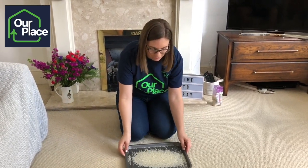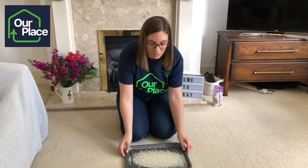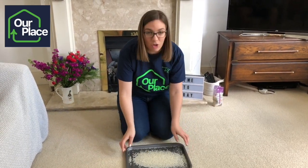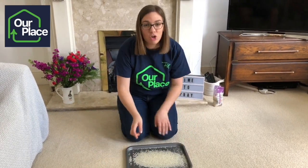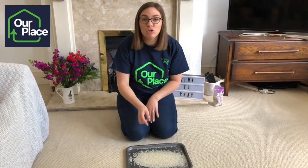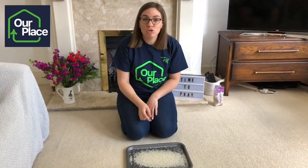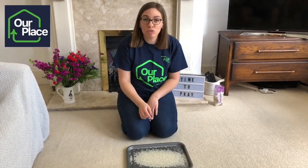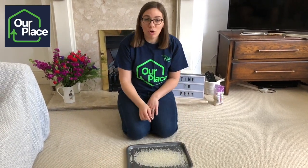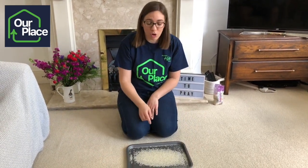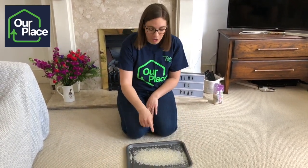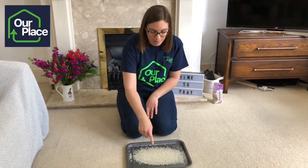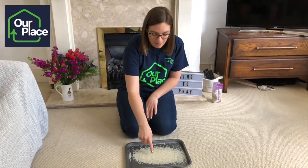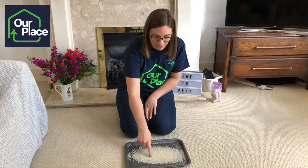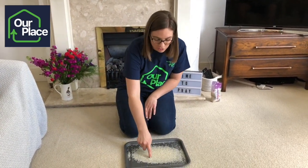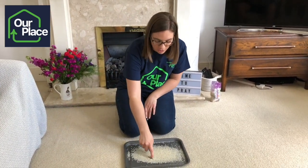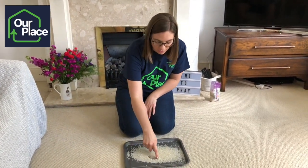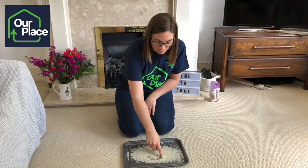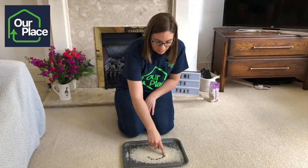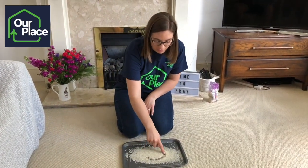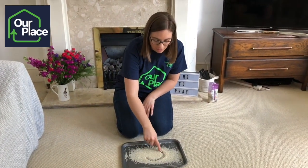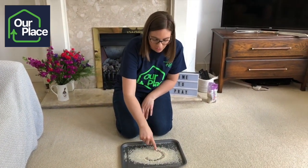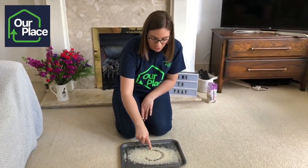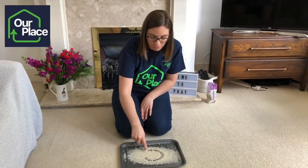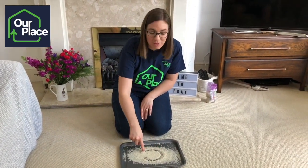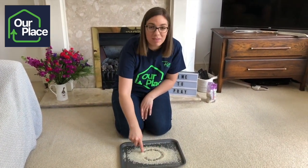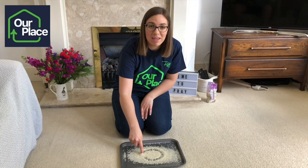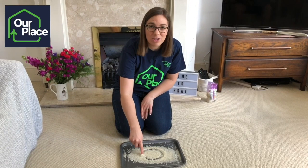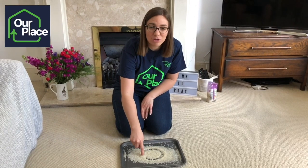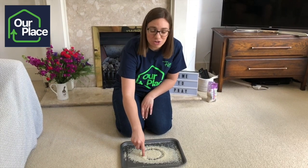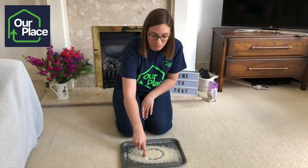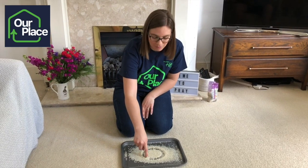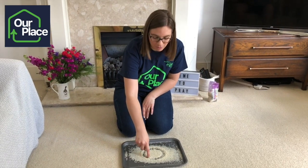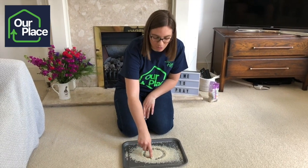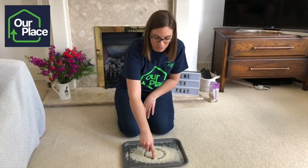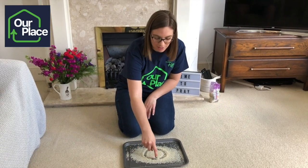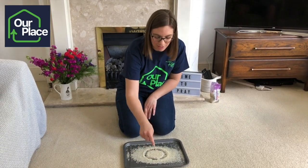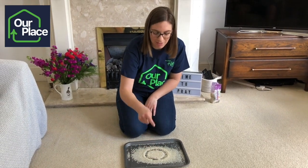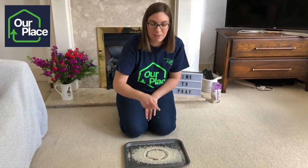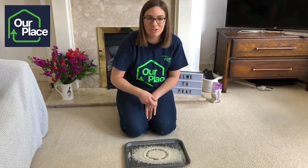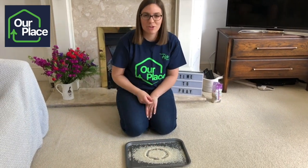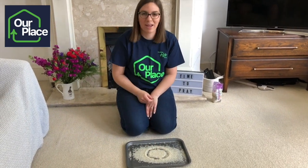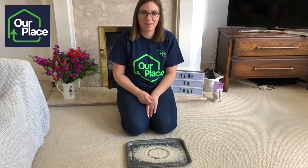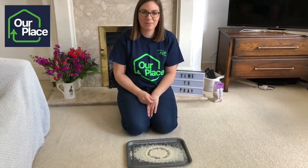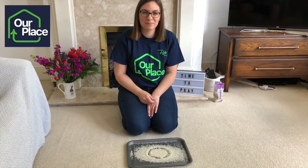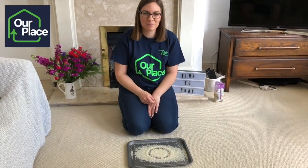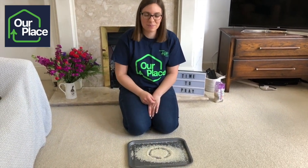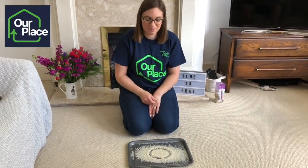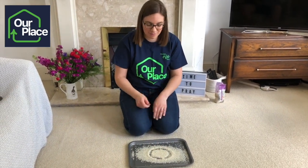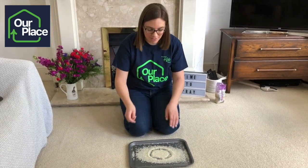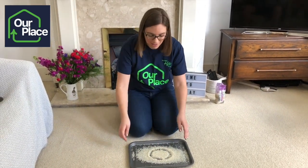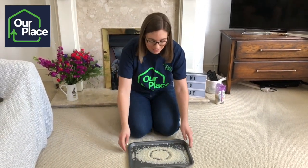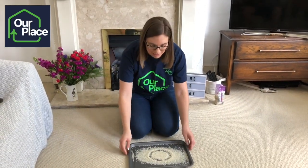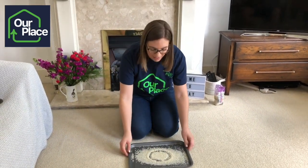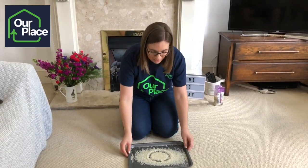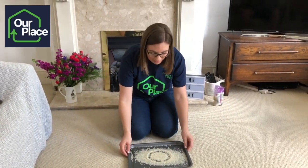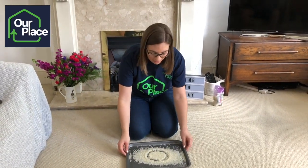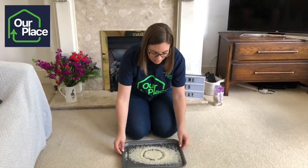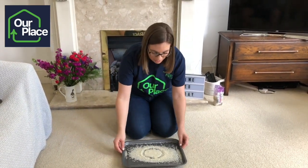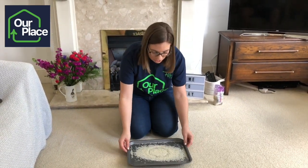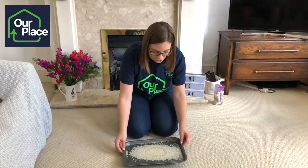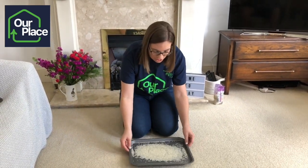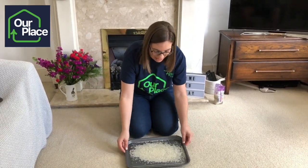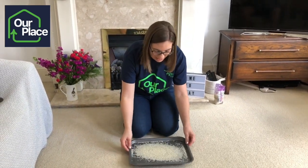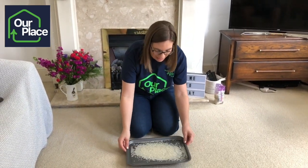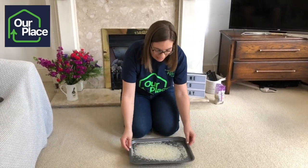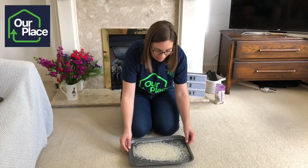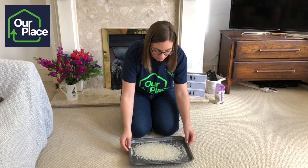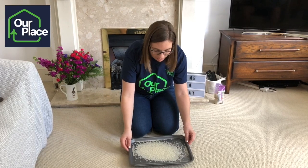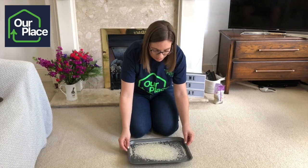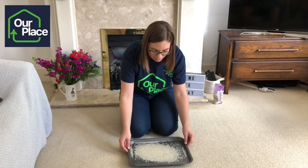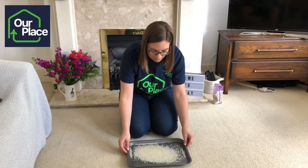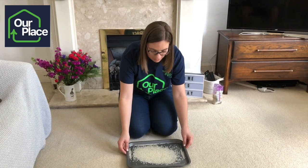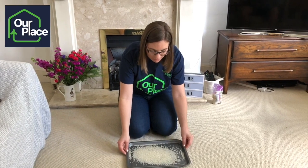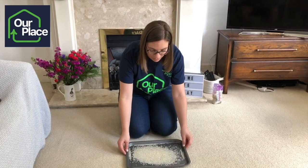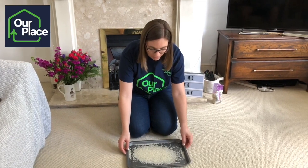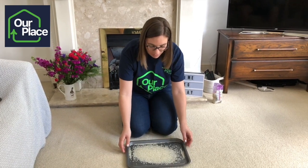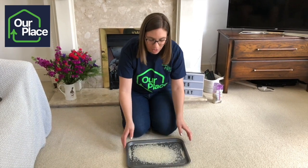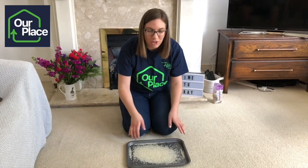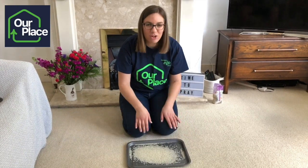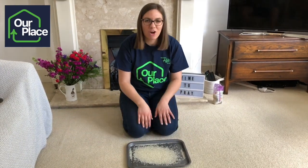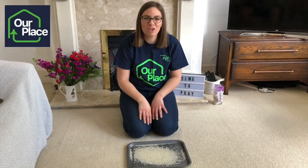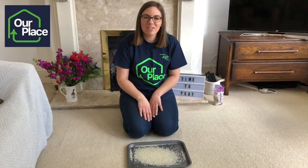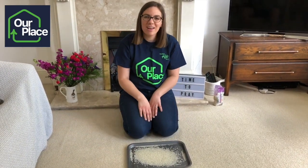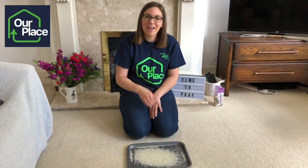draw a picture of the thing you're sorry for in the tray then shake it about God has